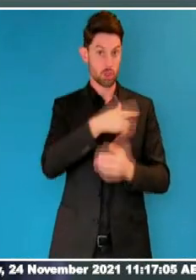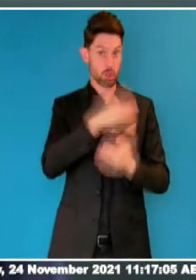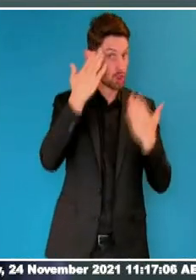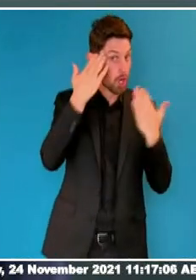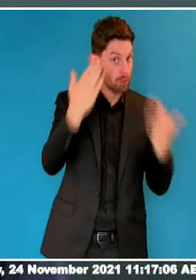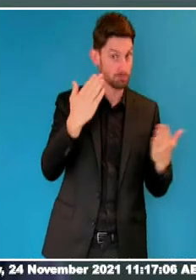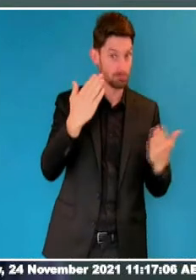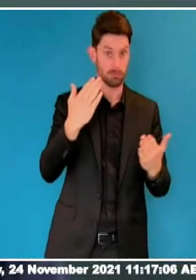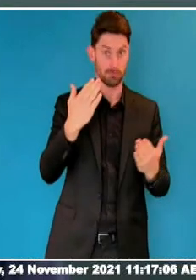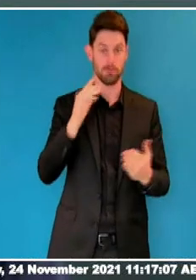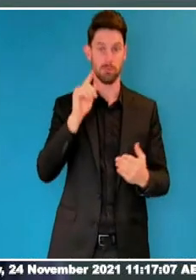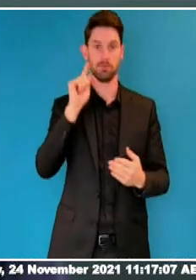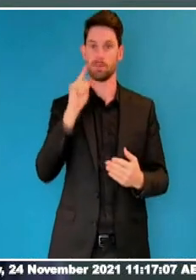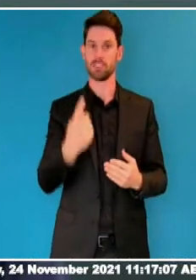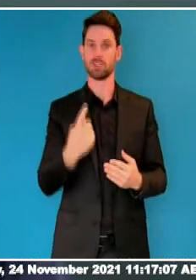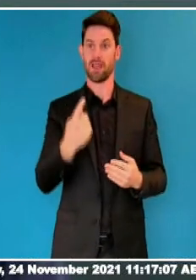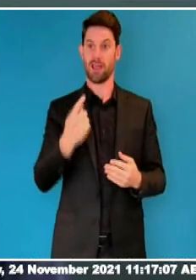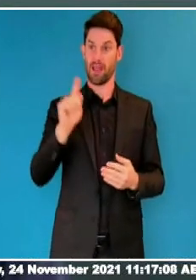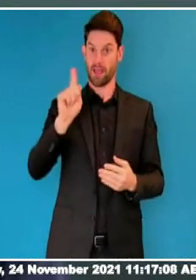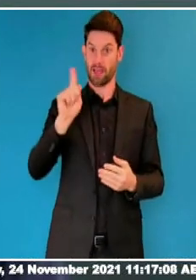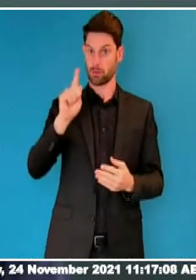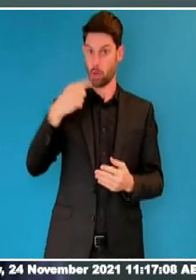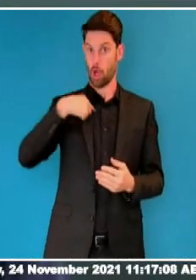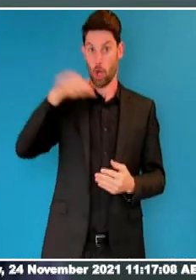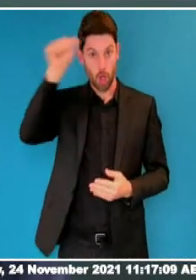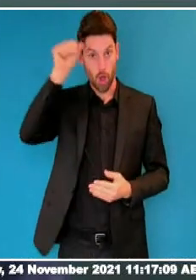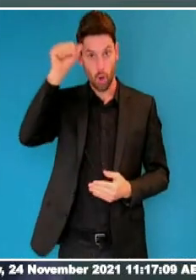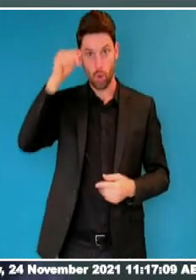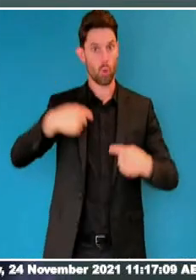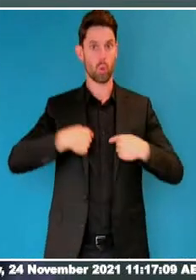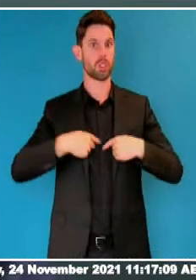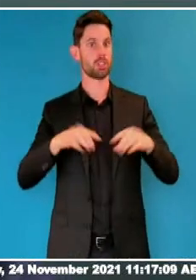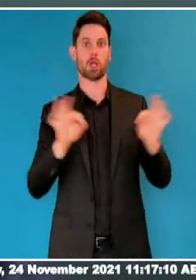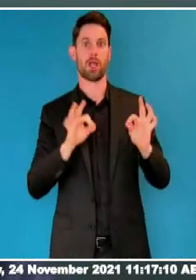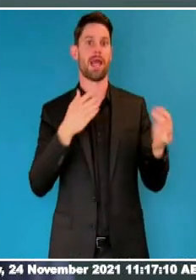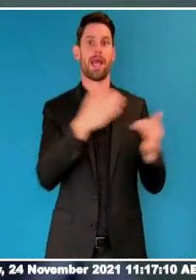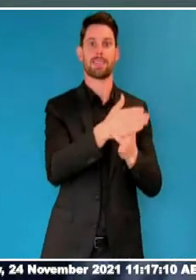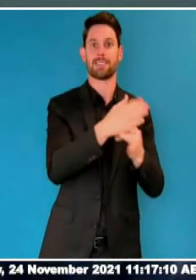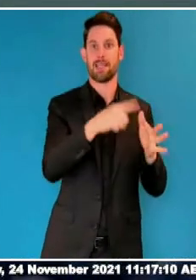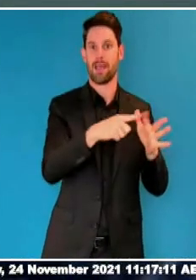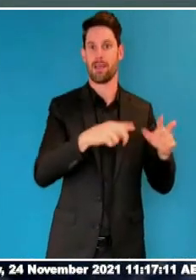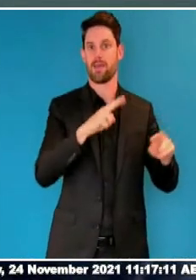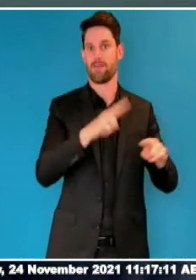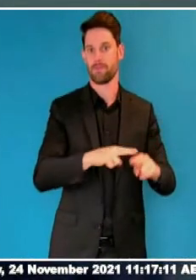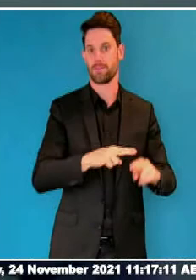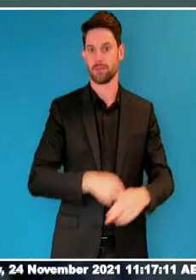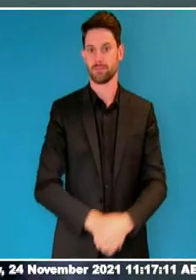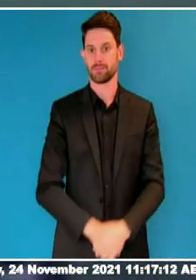don't, as far as I can ascertain, access the fund at the moment. And Ms Kruger.